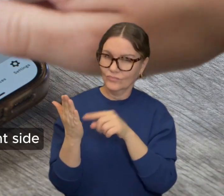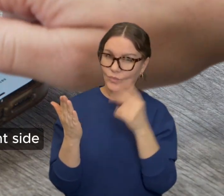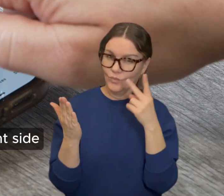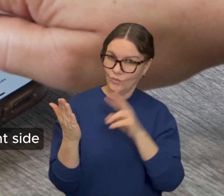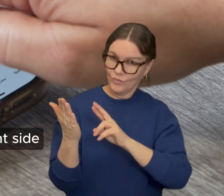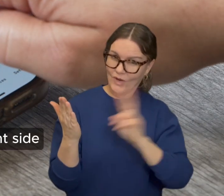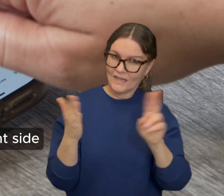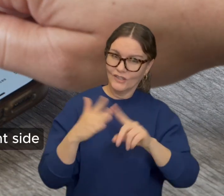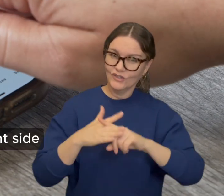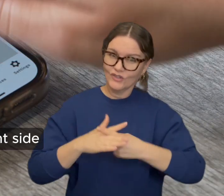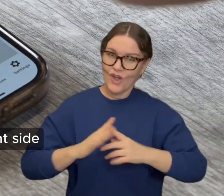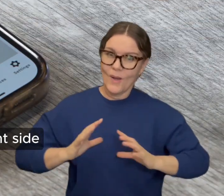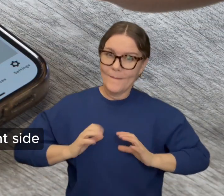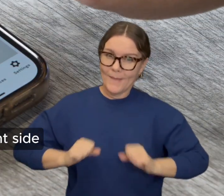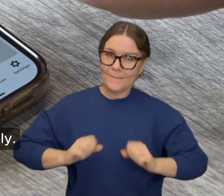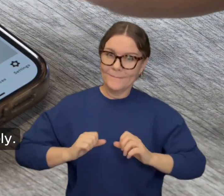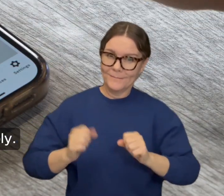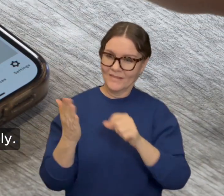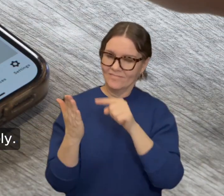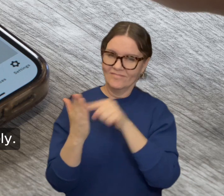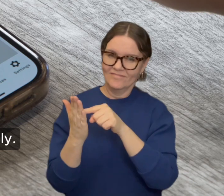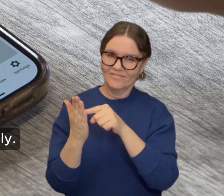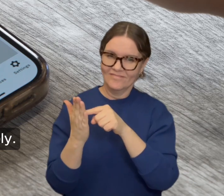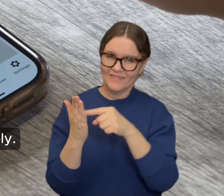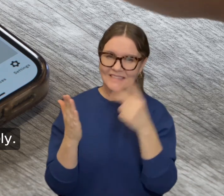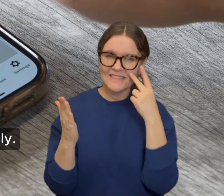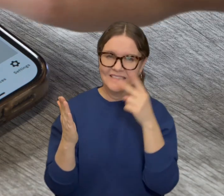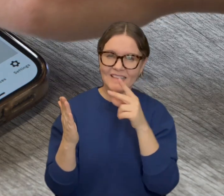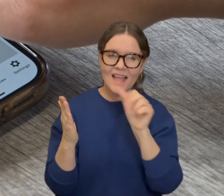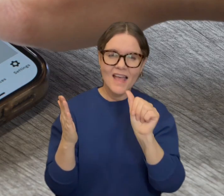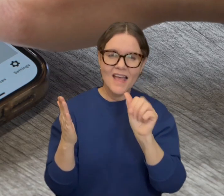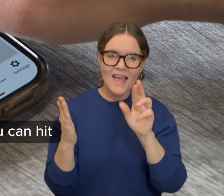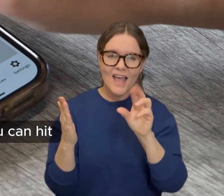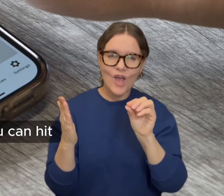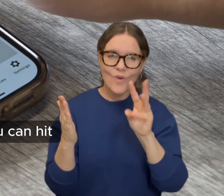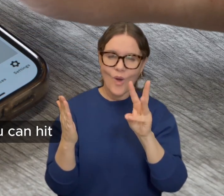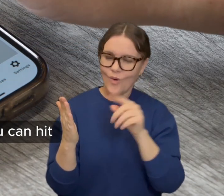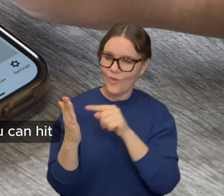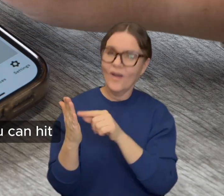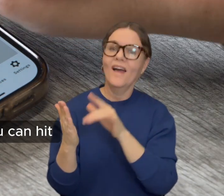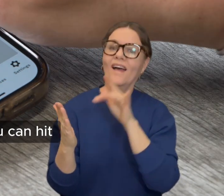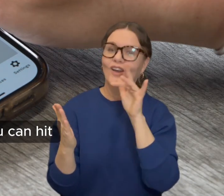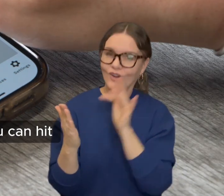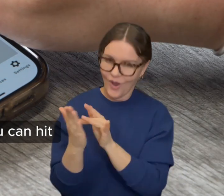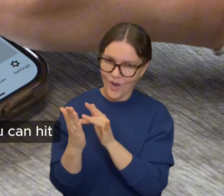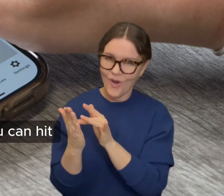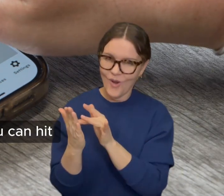you can control both the right side and the left side separately once you're ready to pump you can hit the